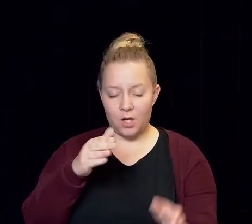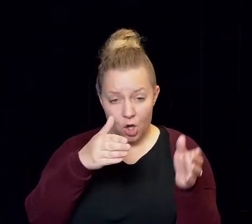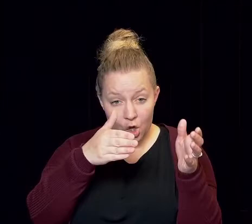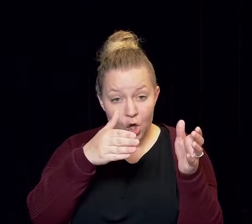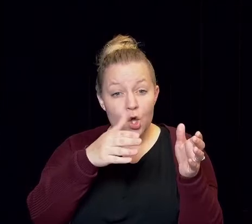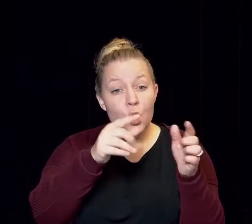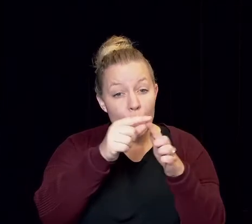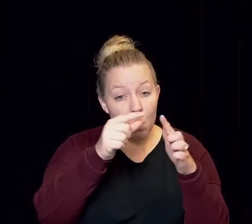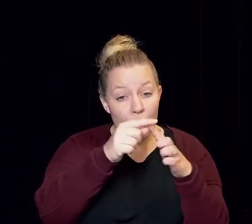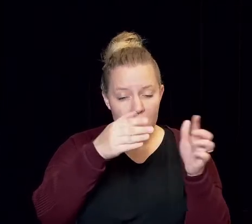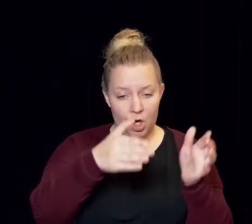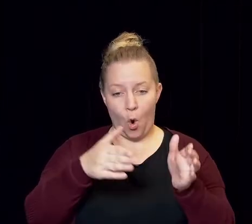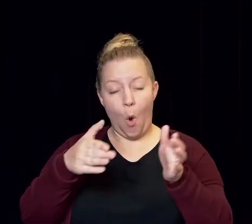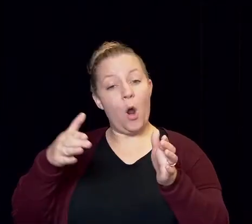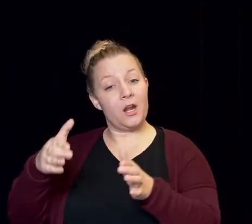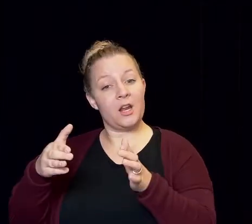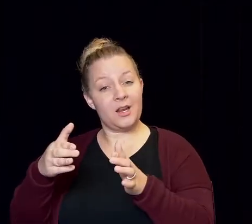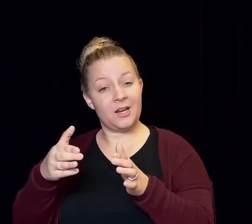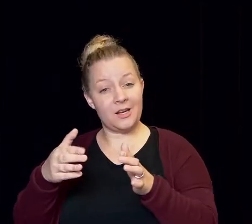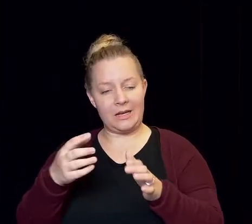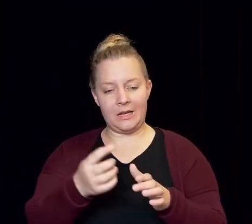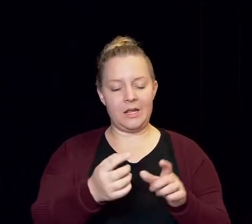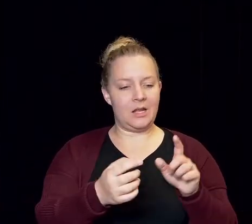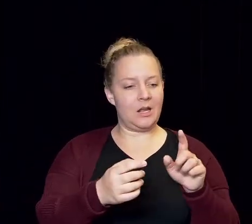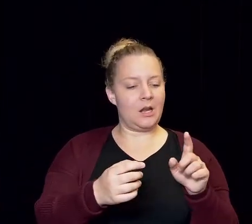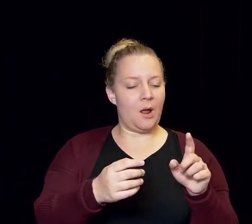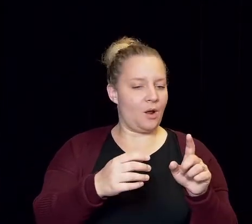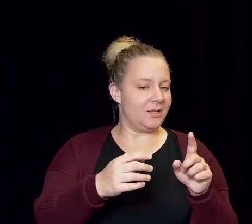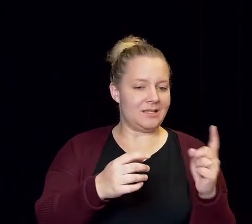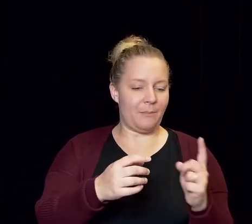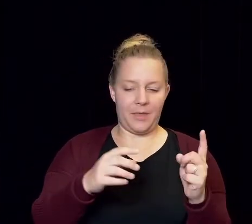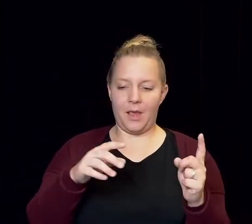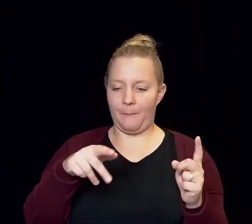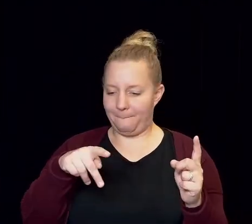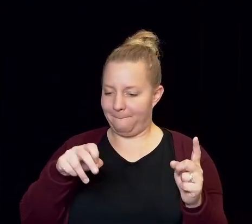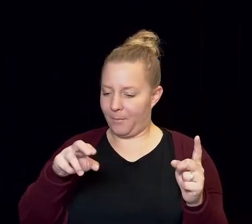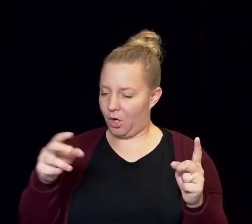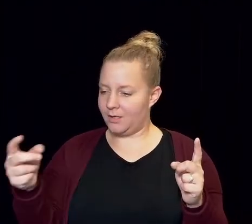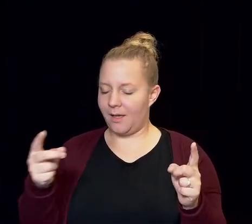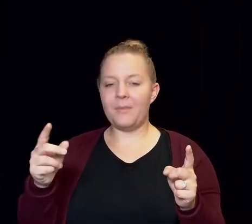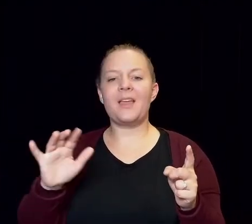is given, the something per something, is the order that you're going to set up your complex fraction.